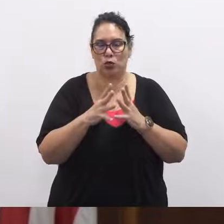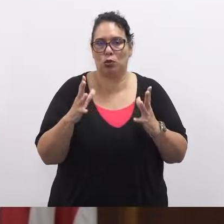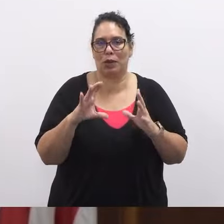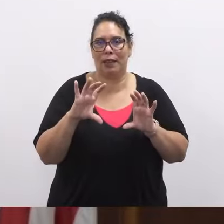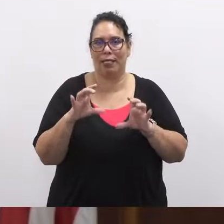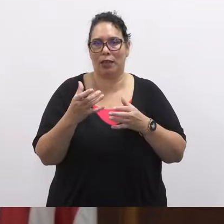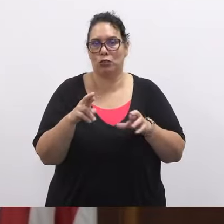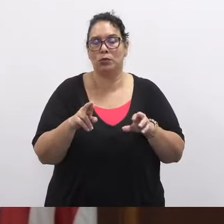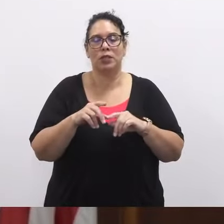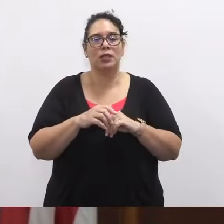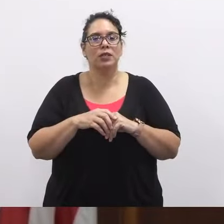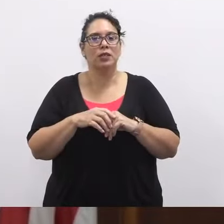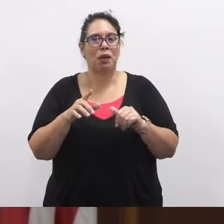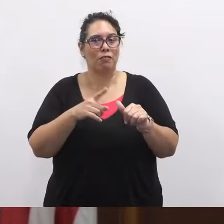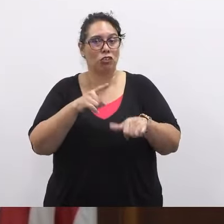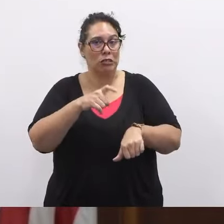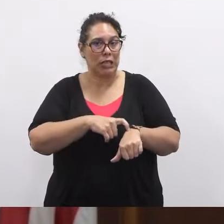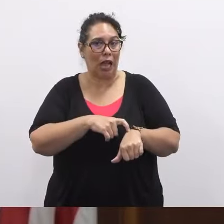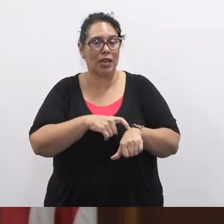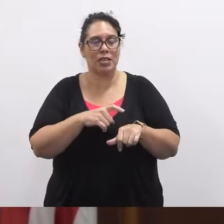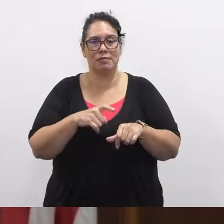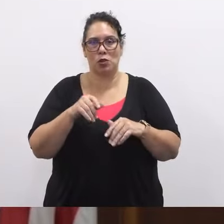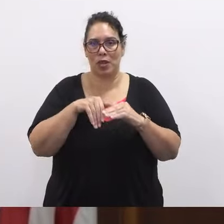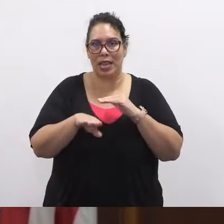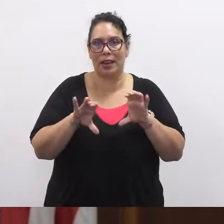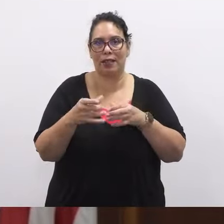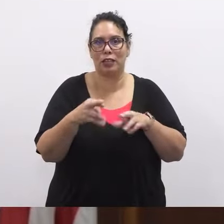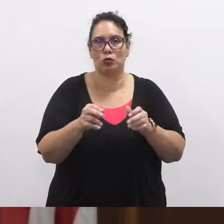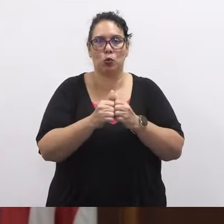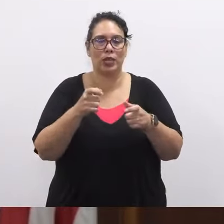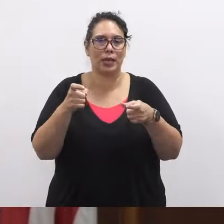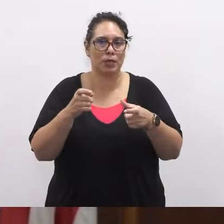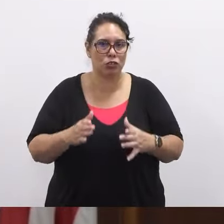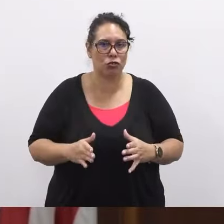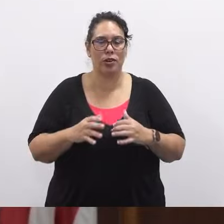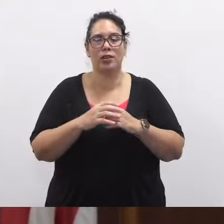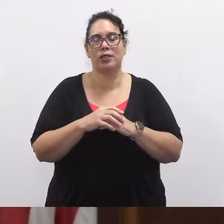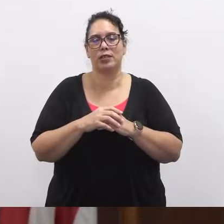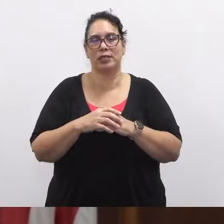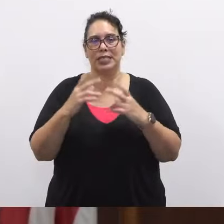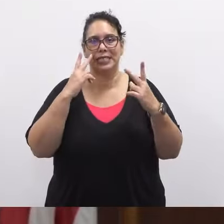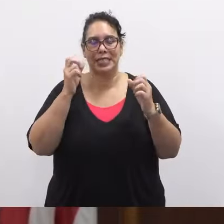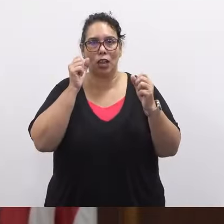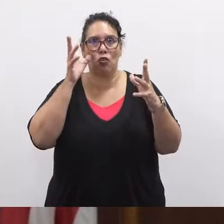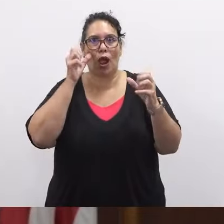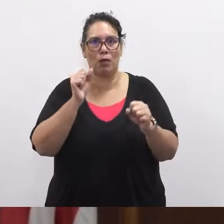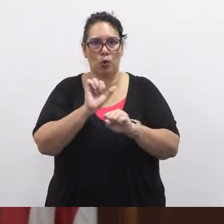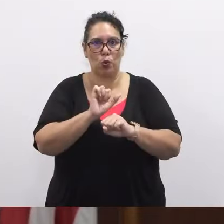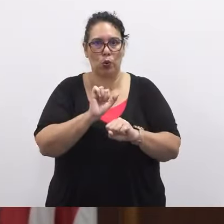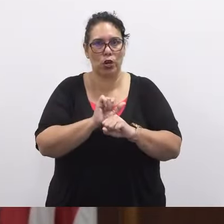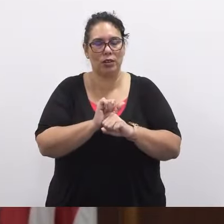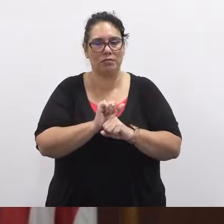So it was my first time really being in classrooms with our administrators to see the incredible work that they and our teachers are doing.